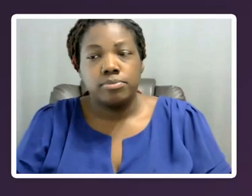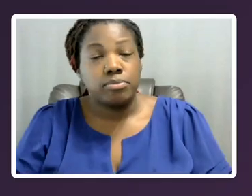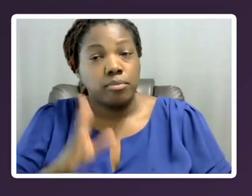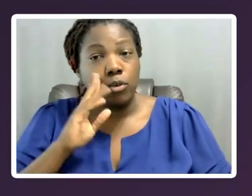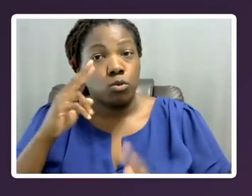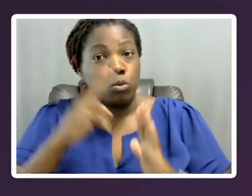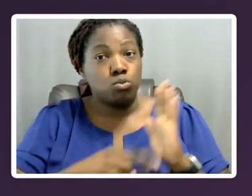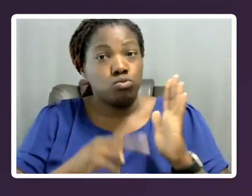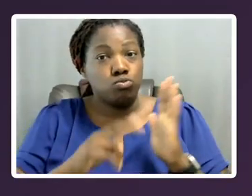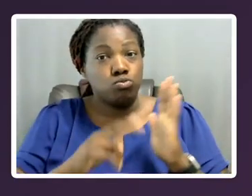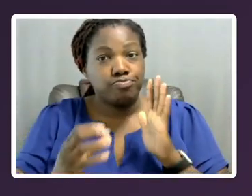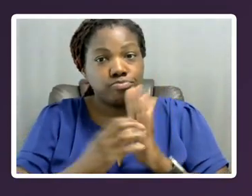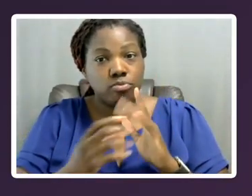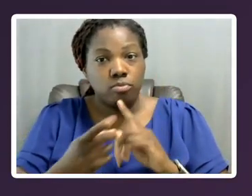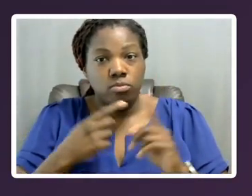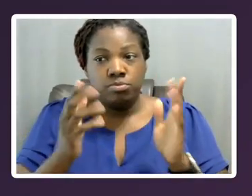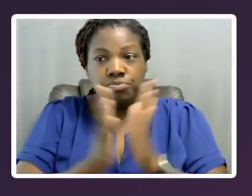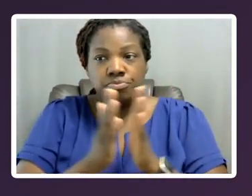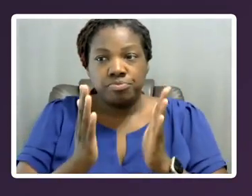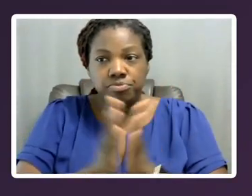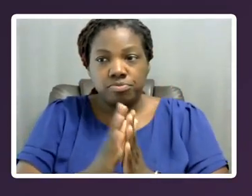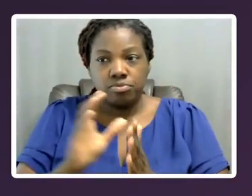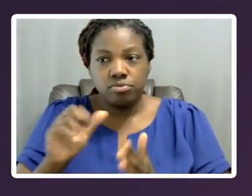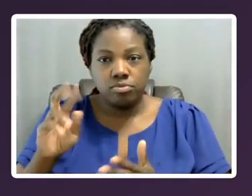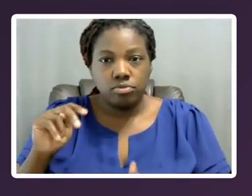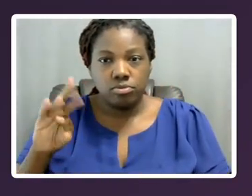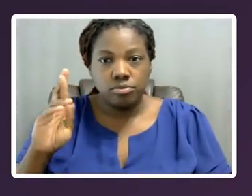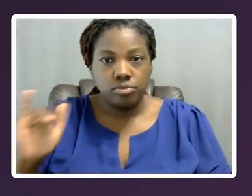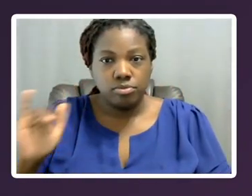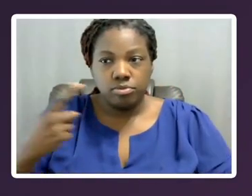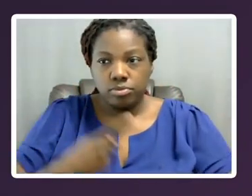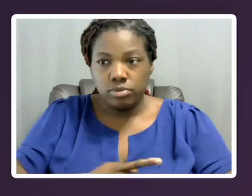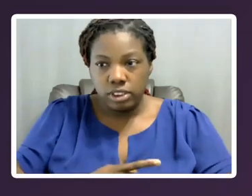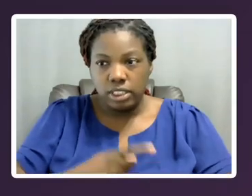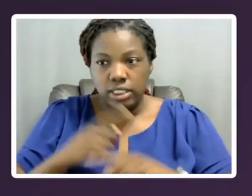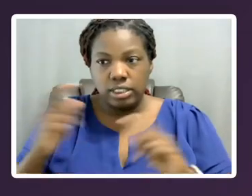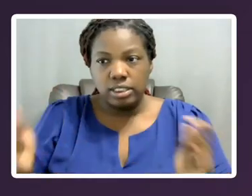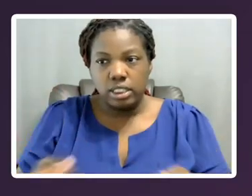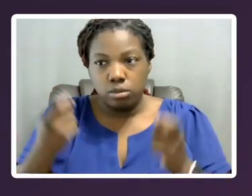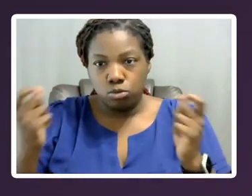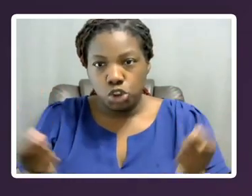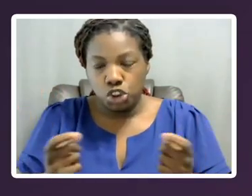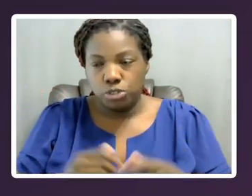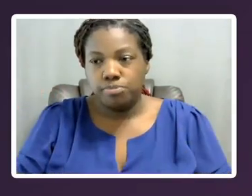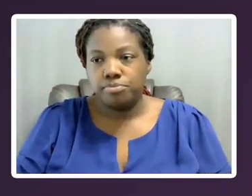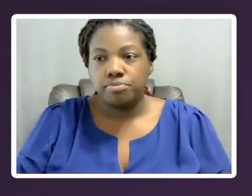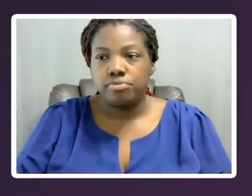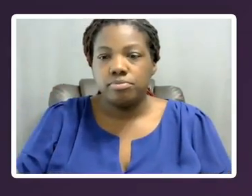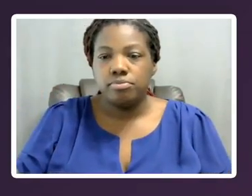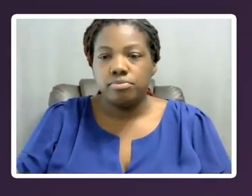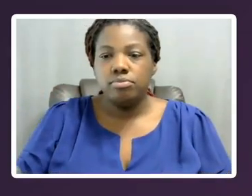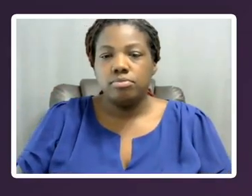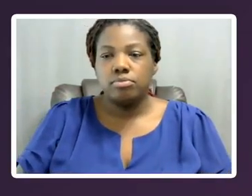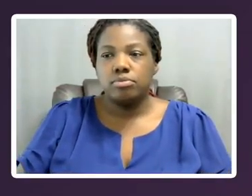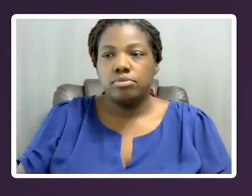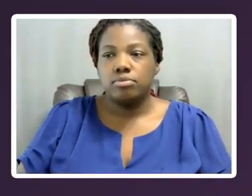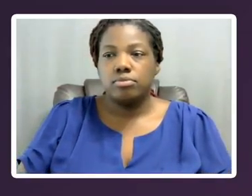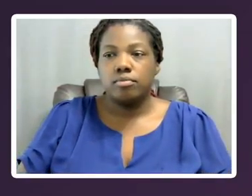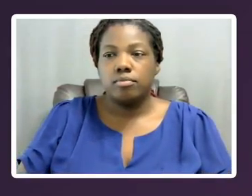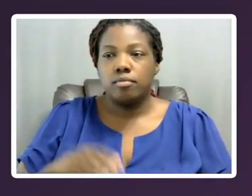from my book, "Cranberry Day: A Wampanoag Harvest Celebration." Cranberry Day, where do we begin?